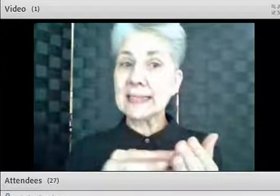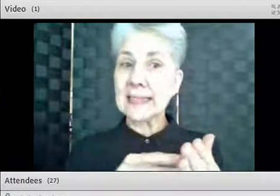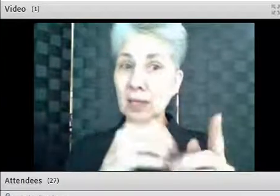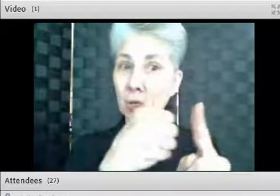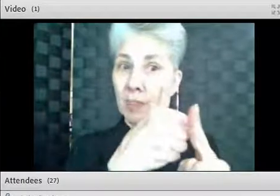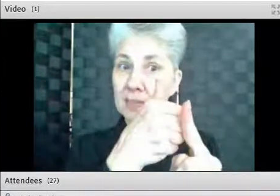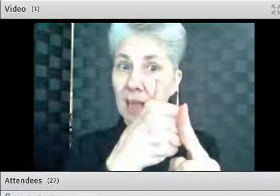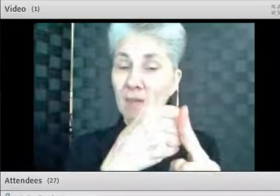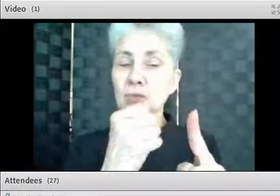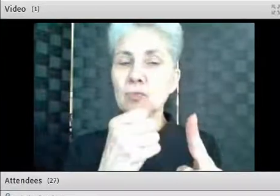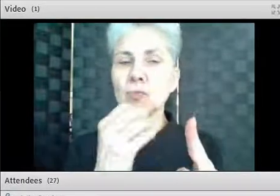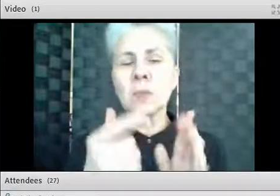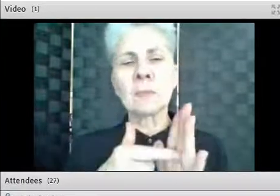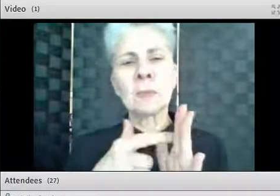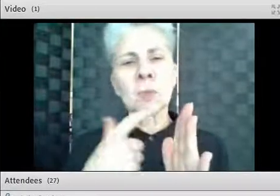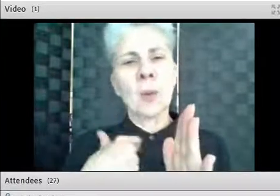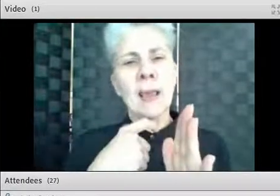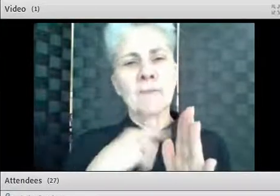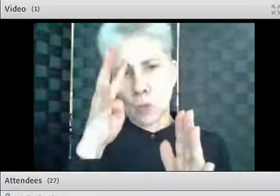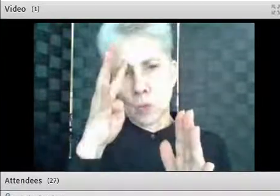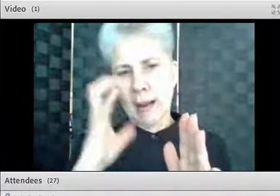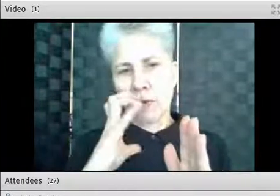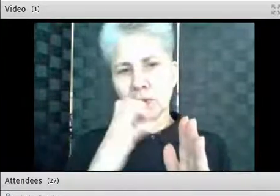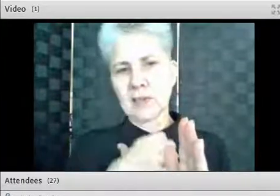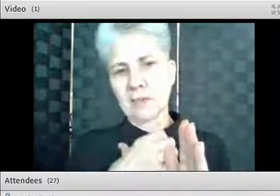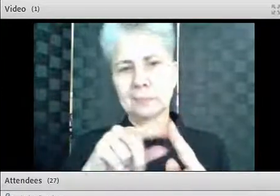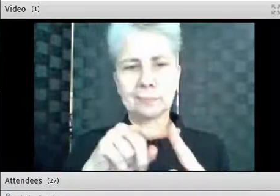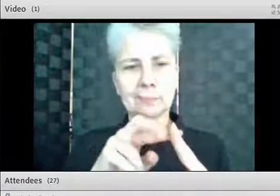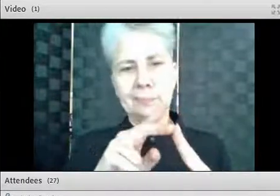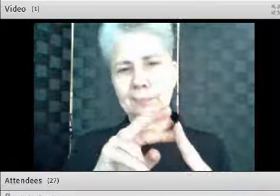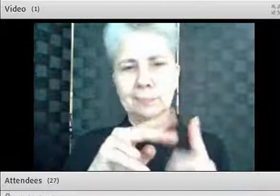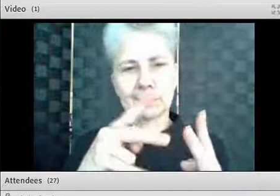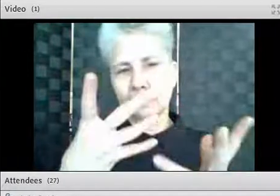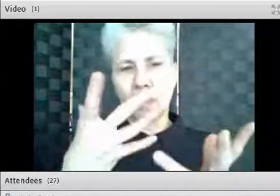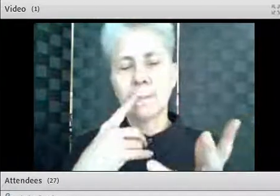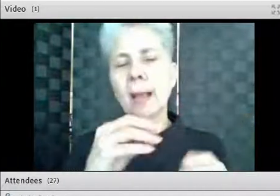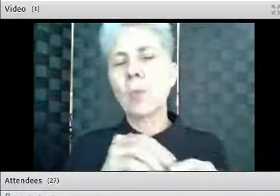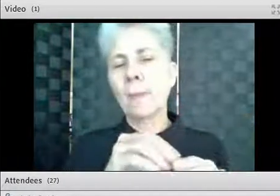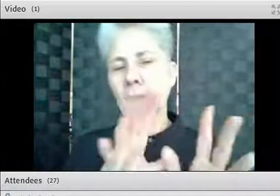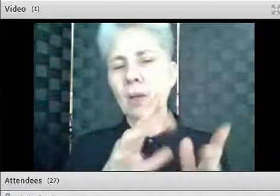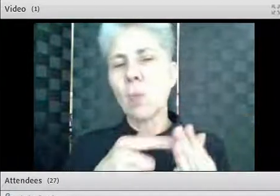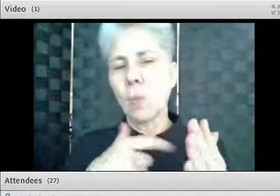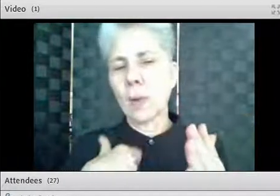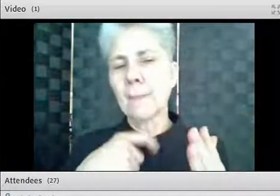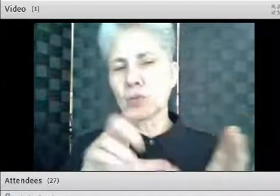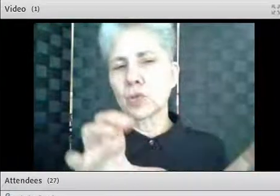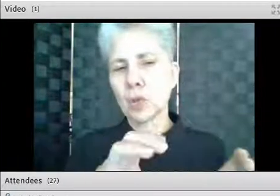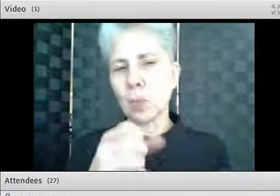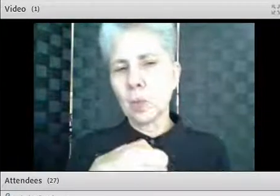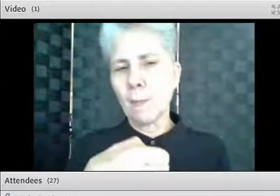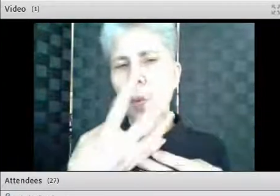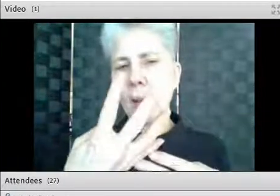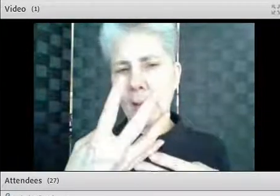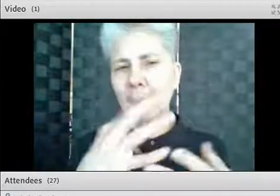and sometimes, we actually have to create them ourselves, okay, but it'll be clear what we need to do once we go to the schedules.